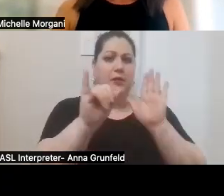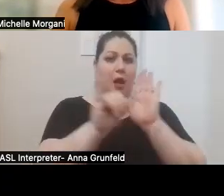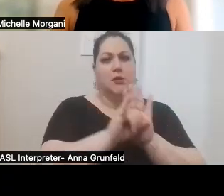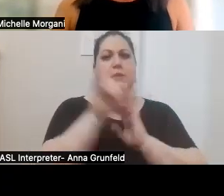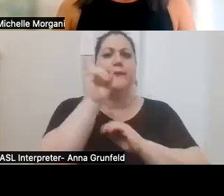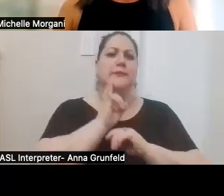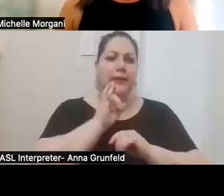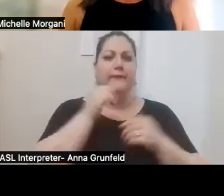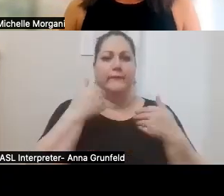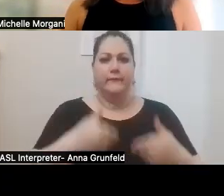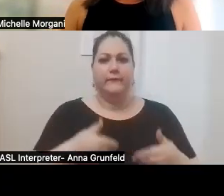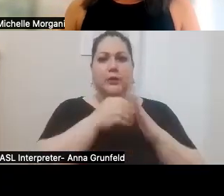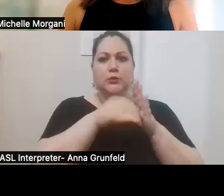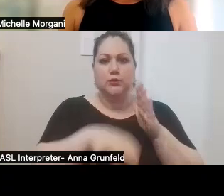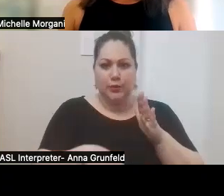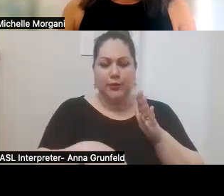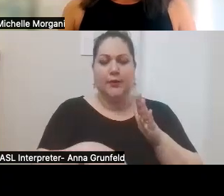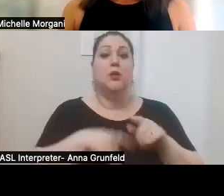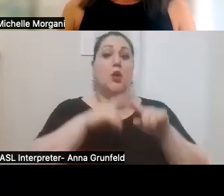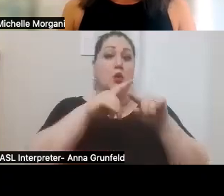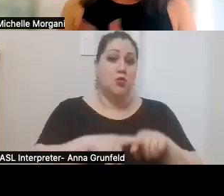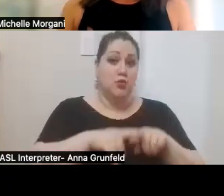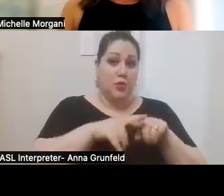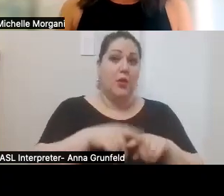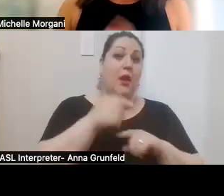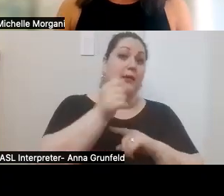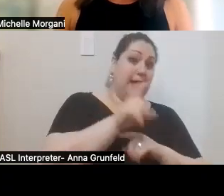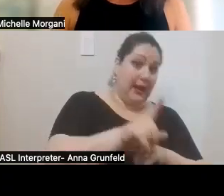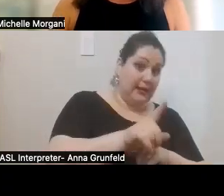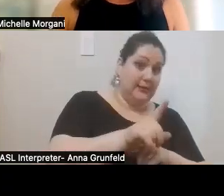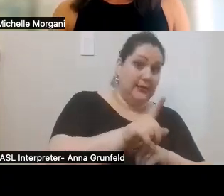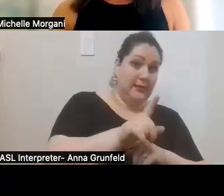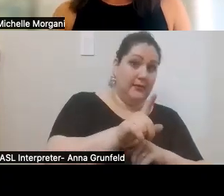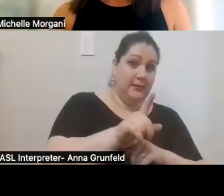They rely both on ASL, so American Sign Language